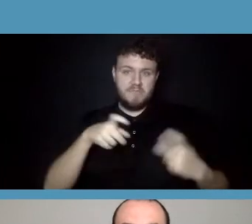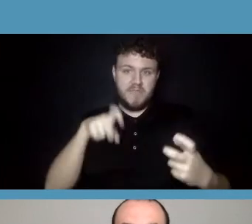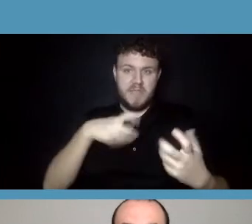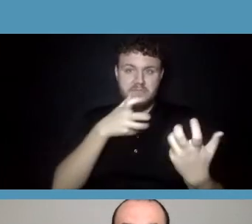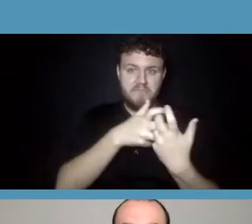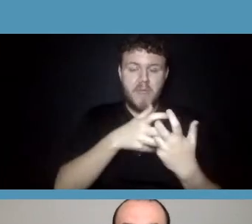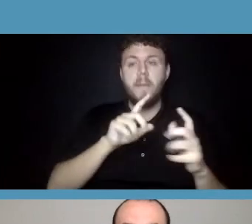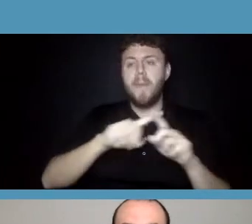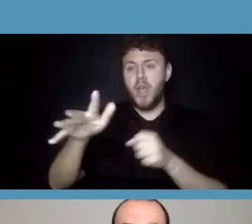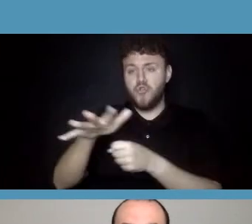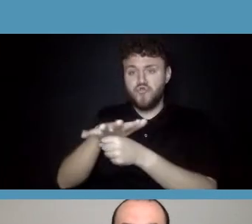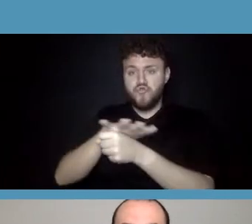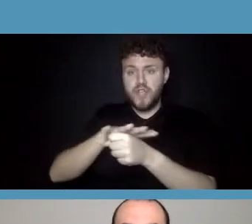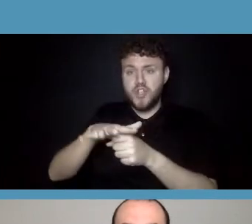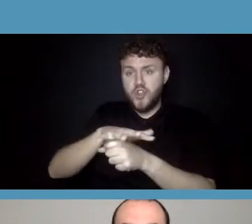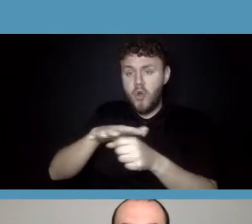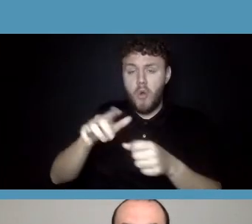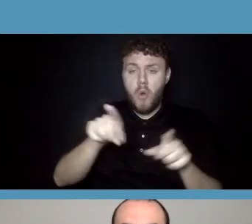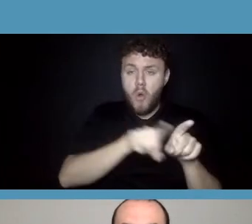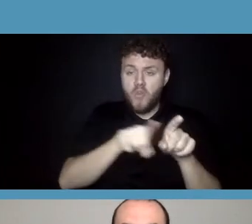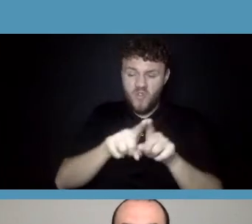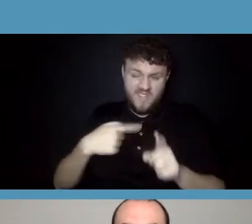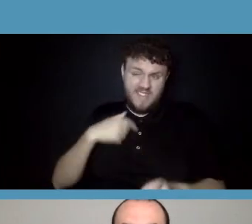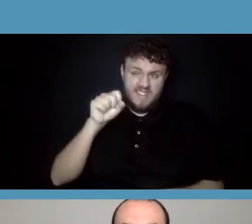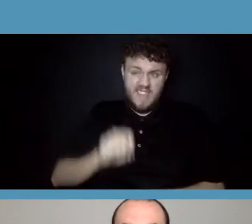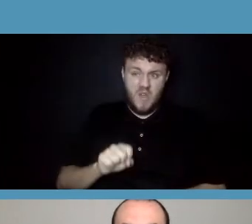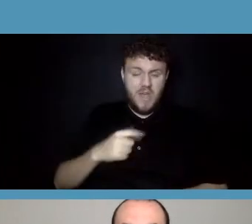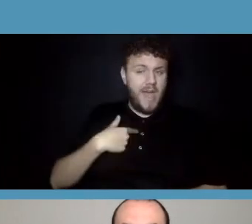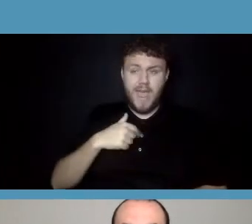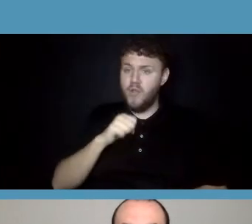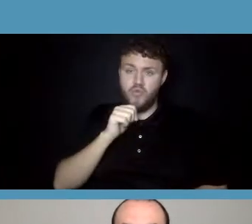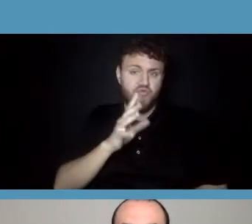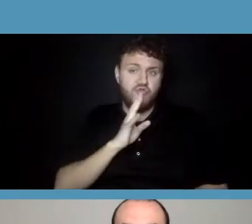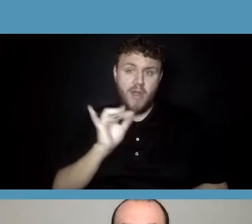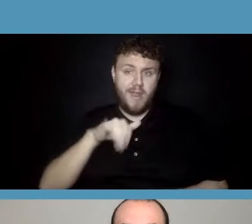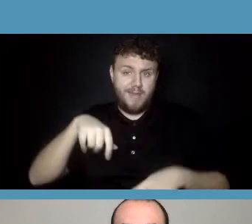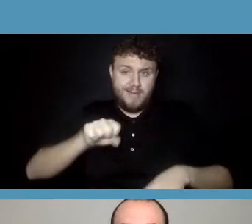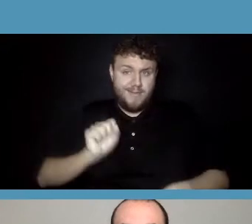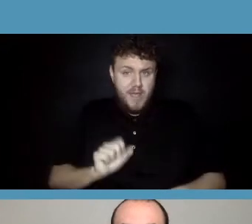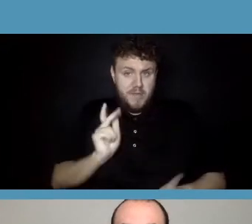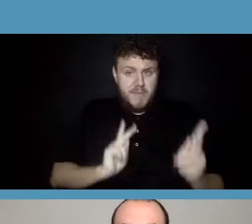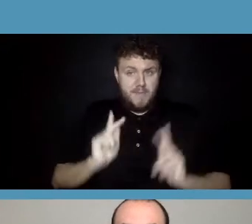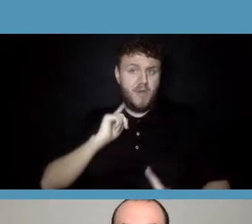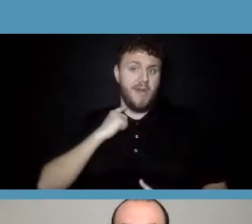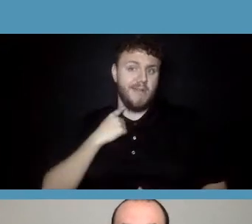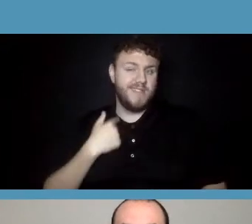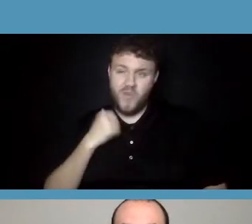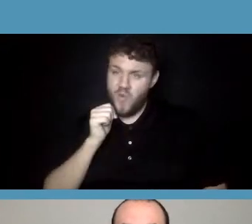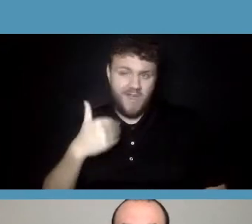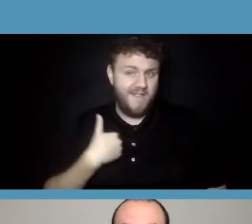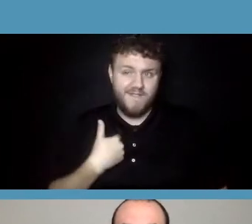is a regional -- I am in the South, I do not talk like that and I need the assistance of captions